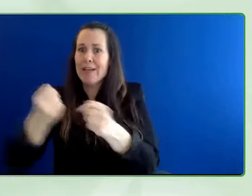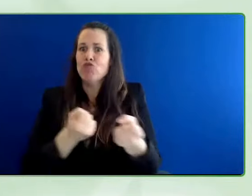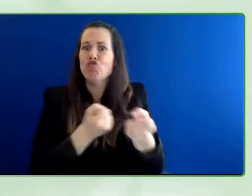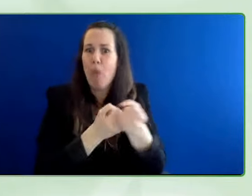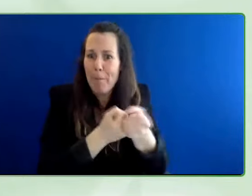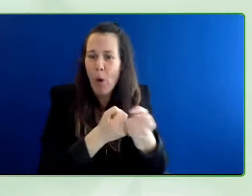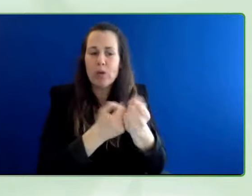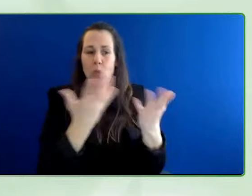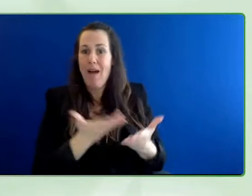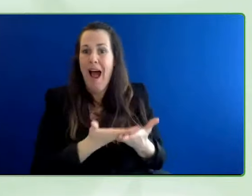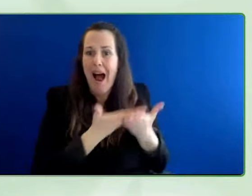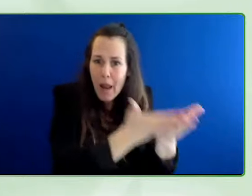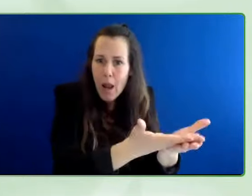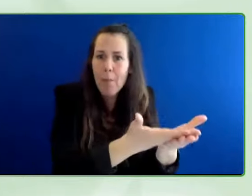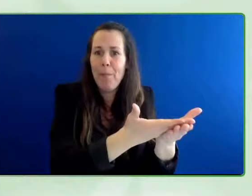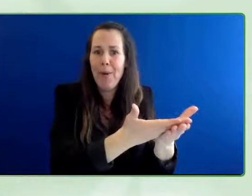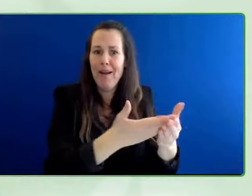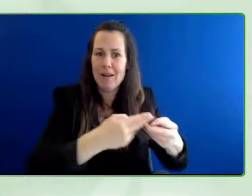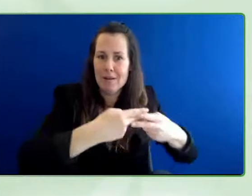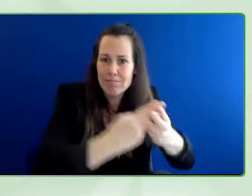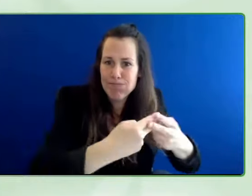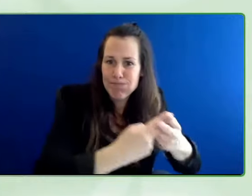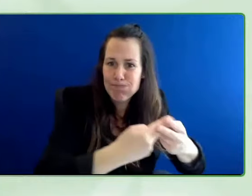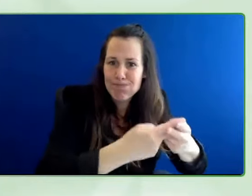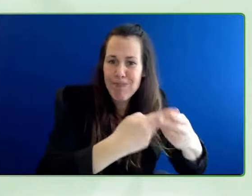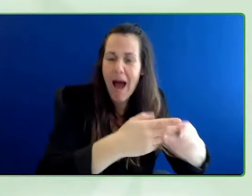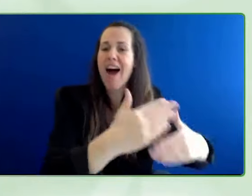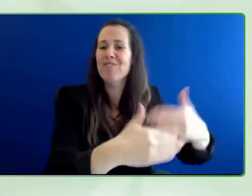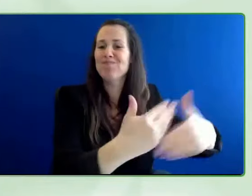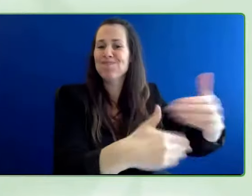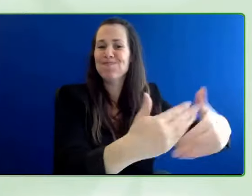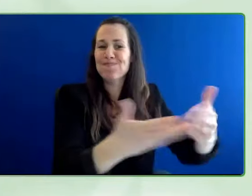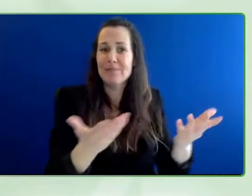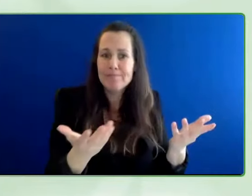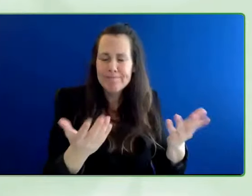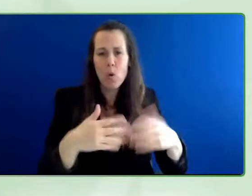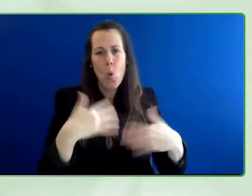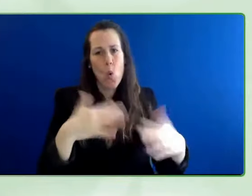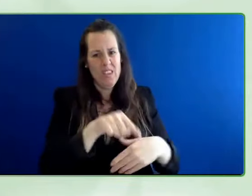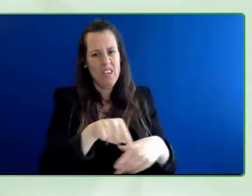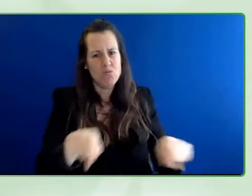which will increase the cost of the product to user.